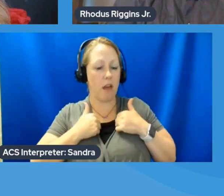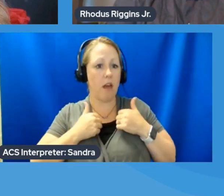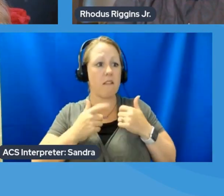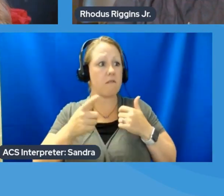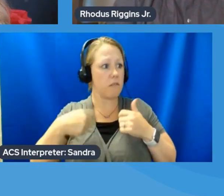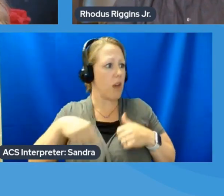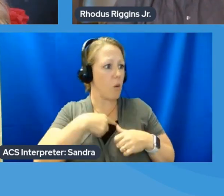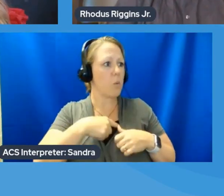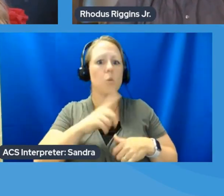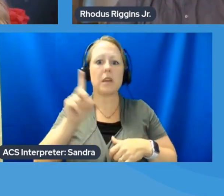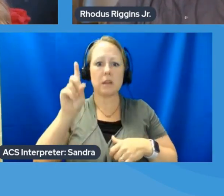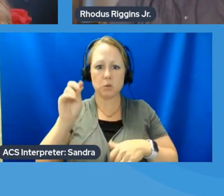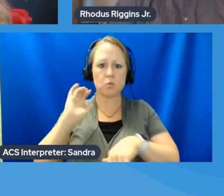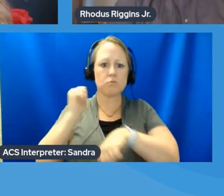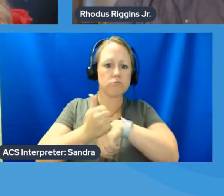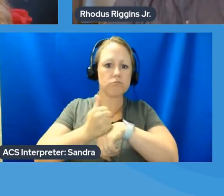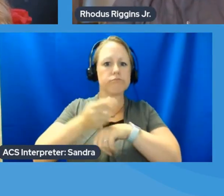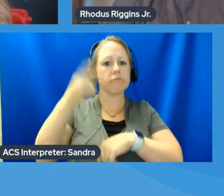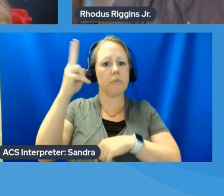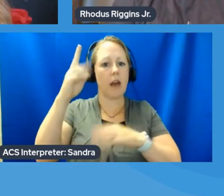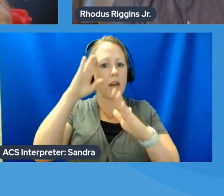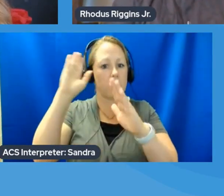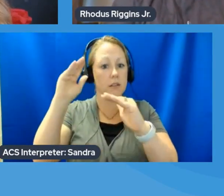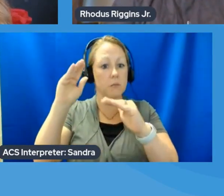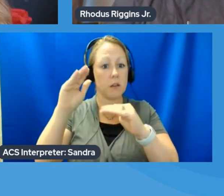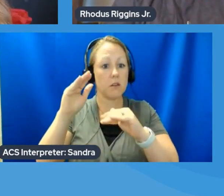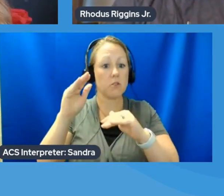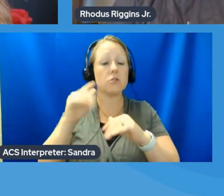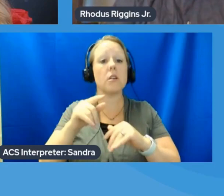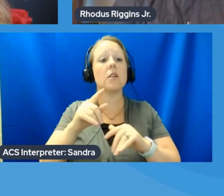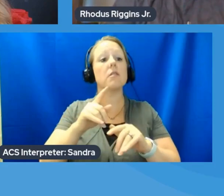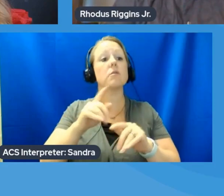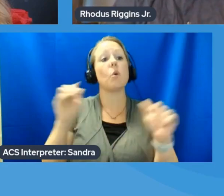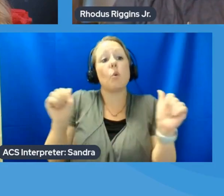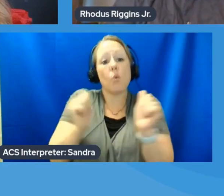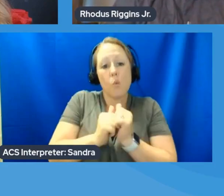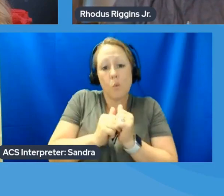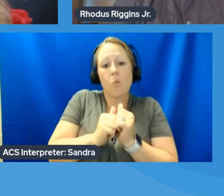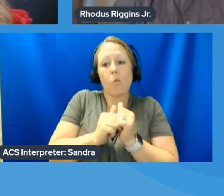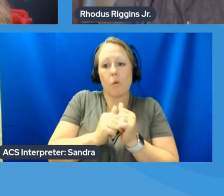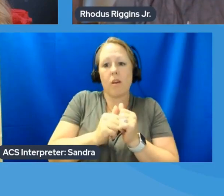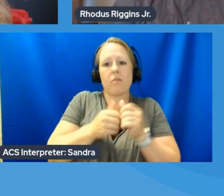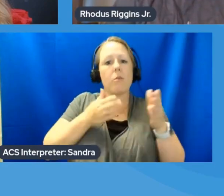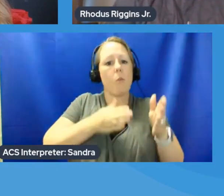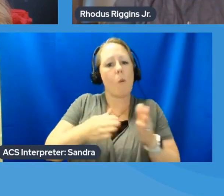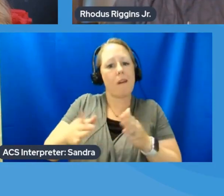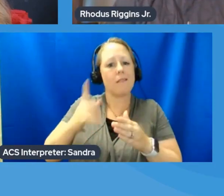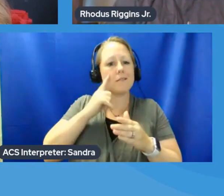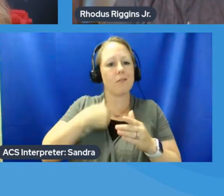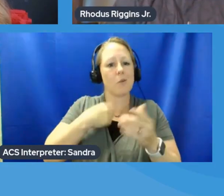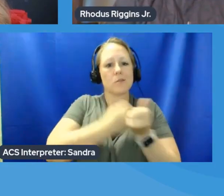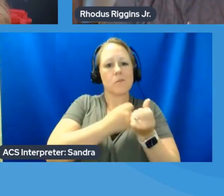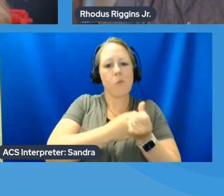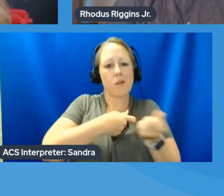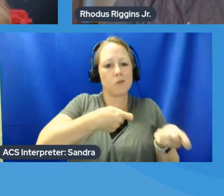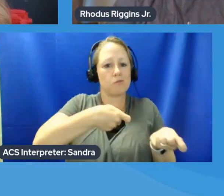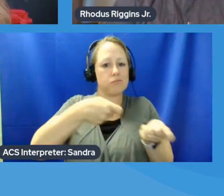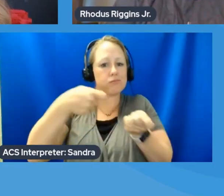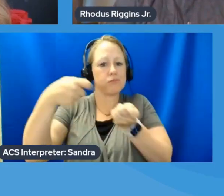and know that we can support them to get to the next level of thinking and learning. So I think, you know,